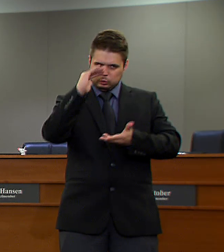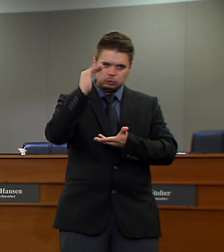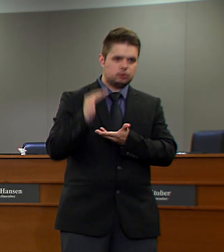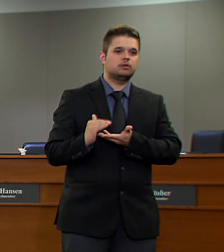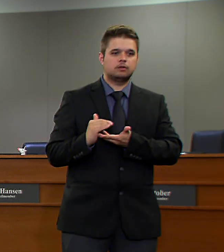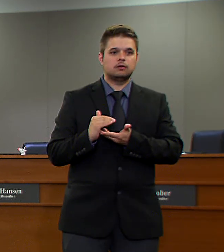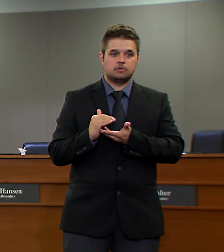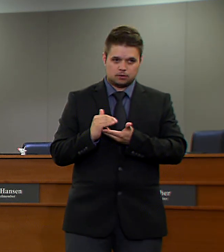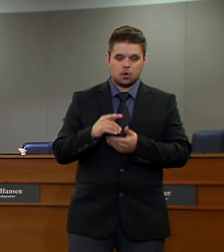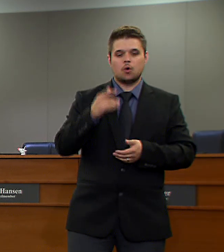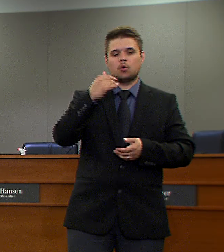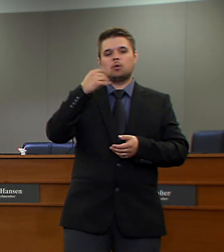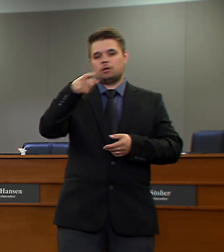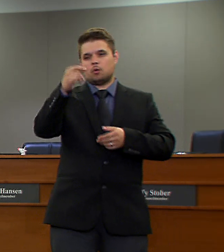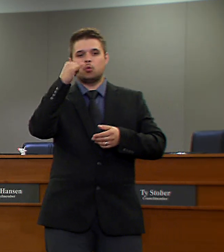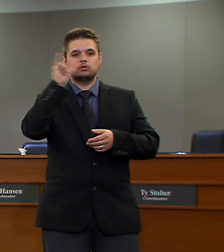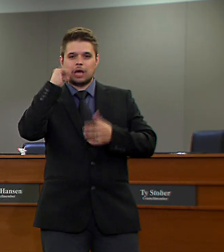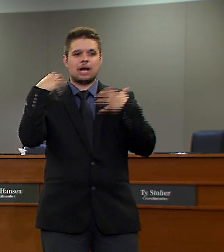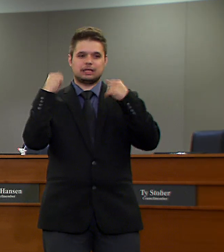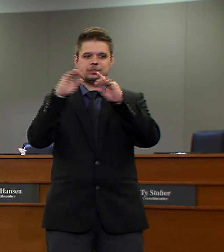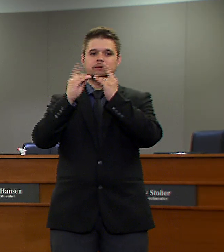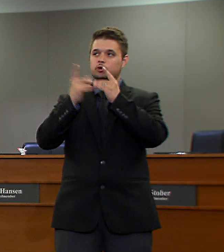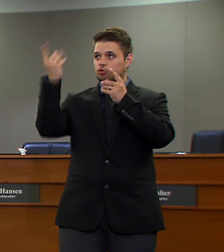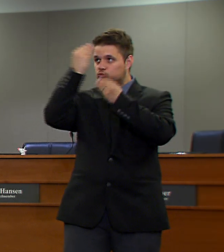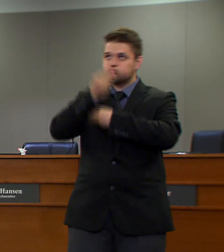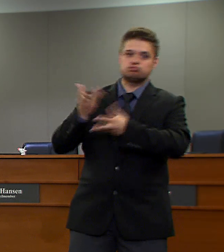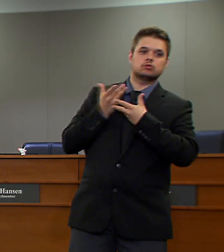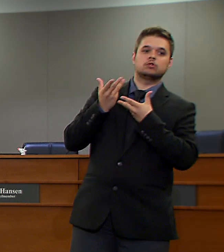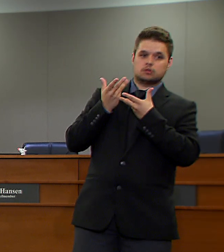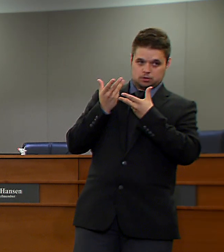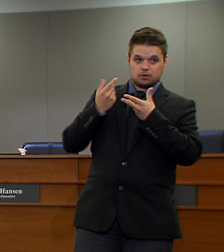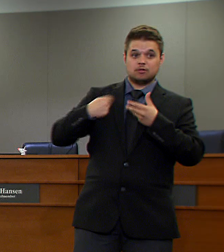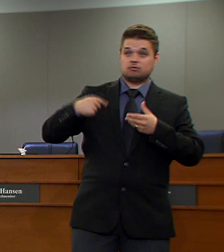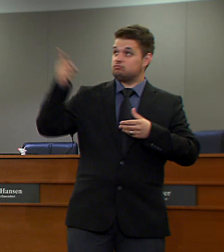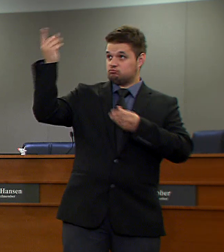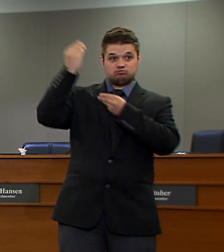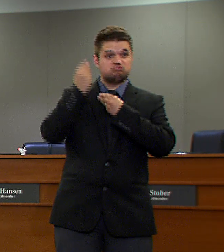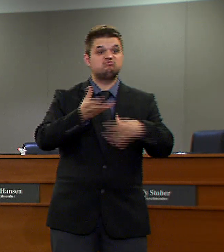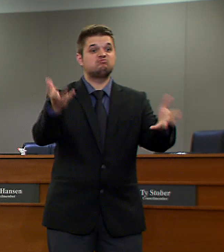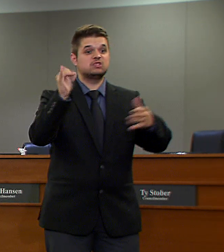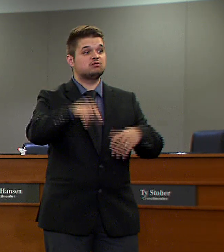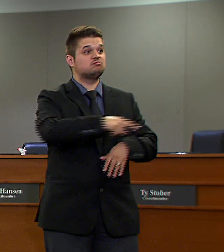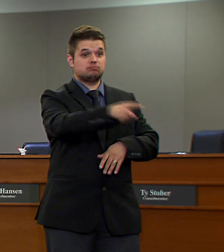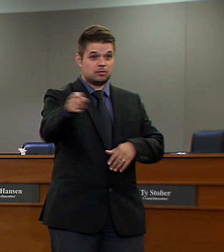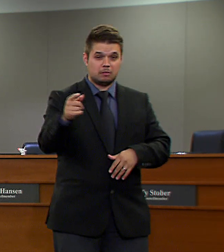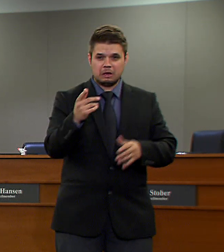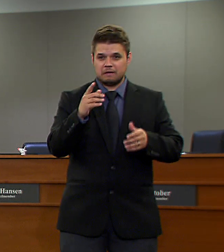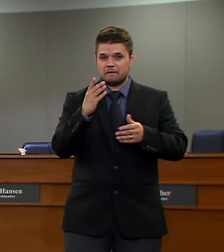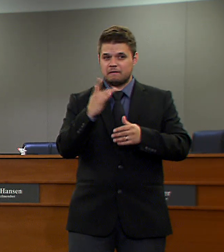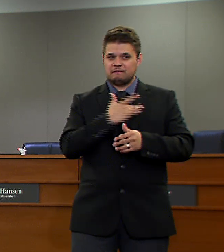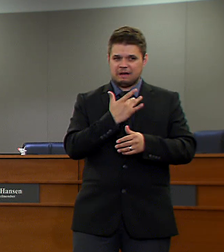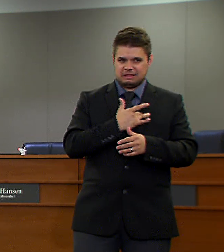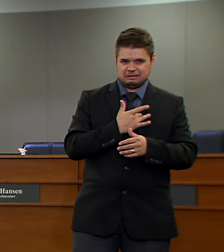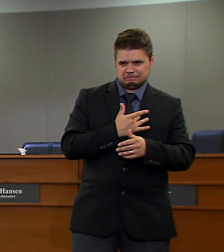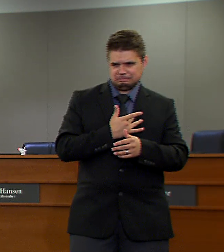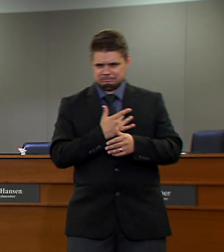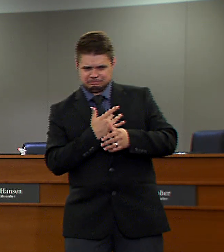develops symptoms of COVID-19 to contact their health care provider about testing as soon as possible.